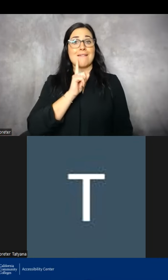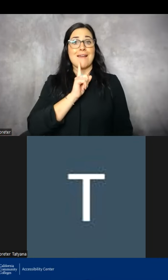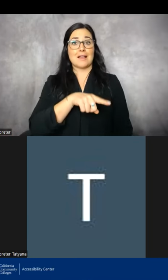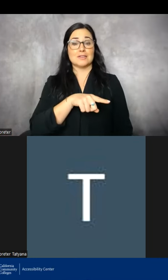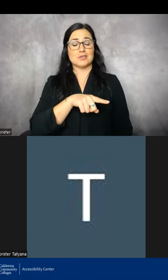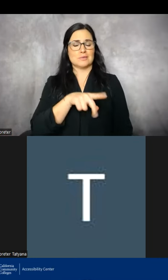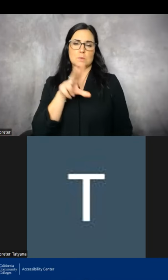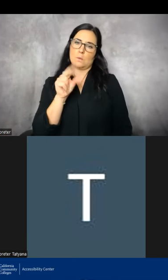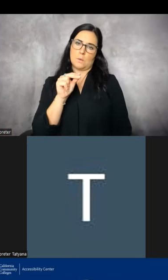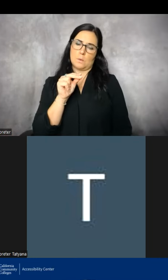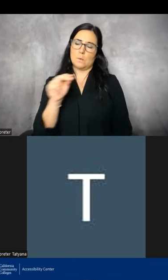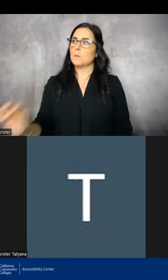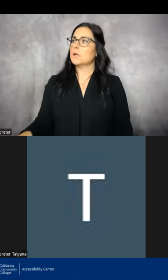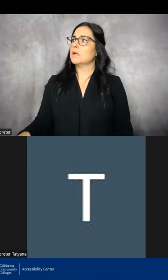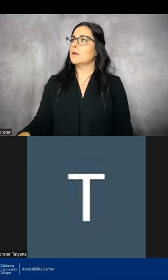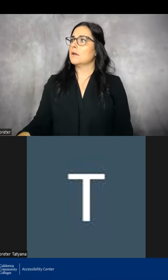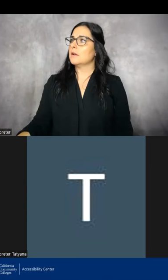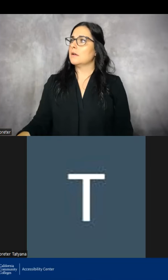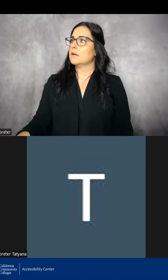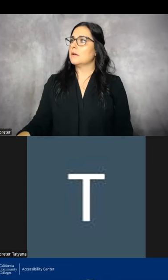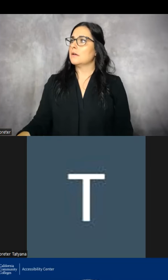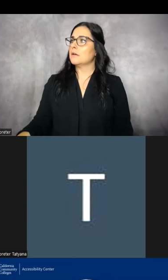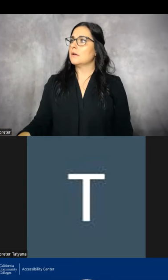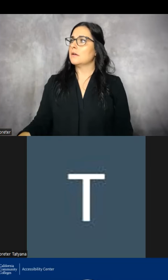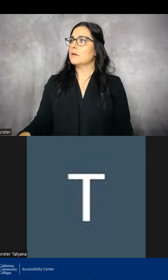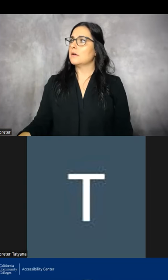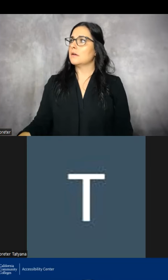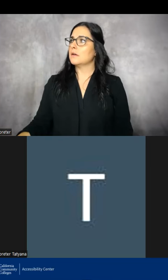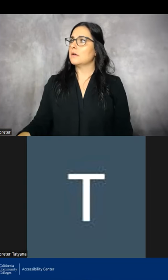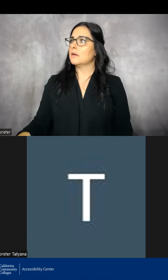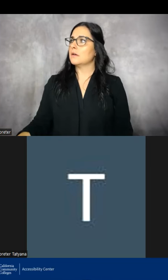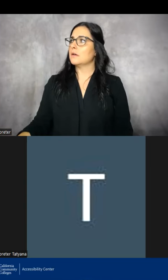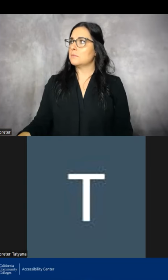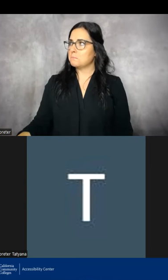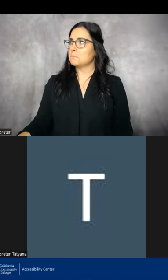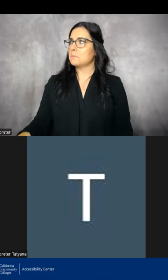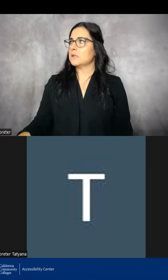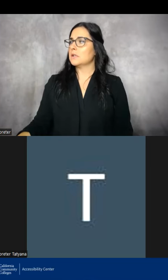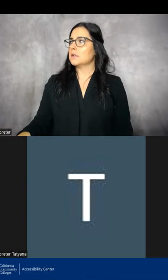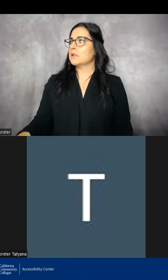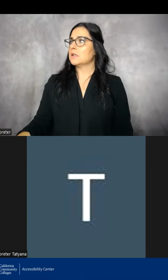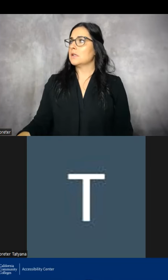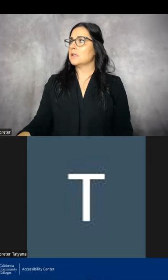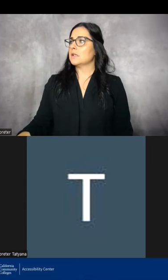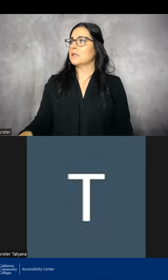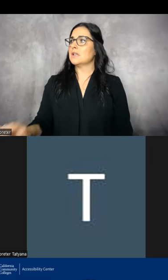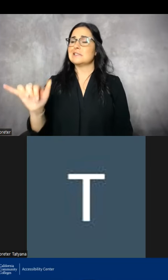So, I would say that as Tom just said about, the strategy